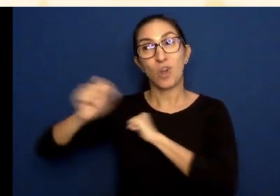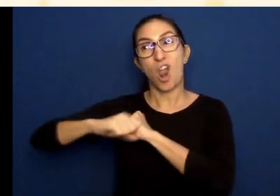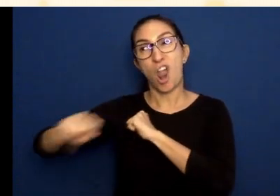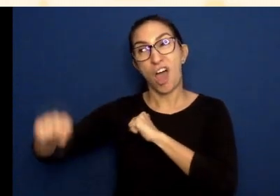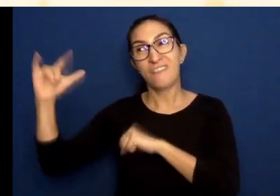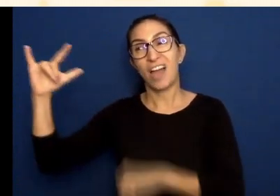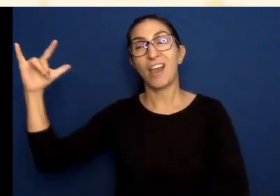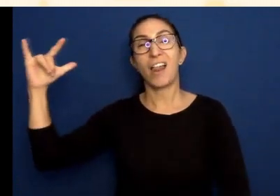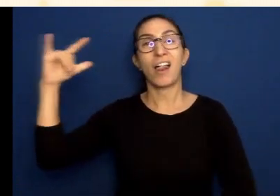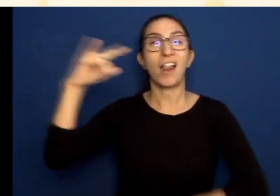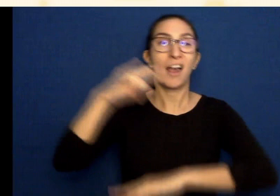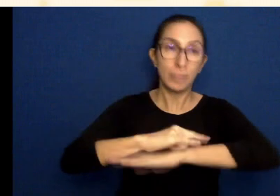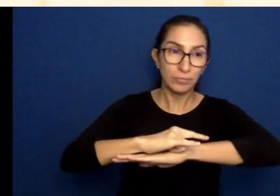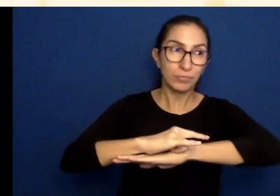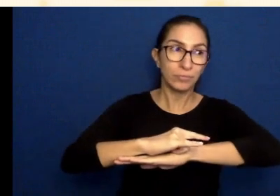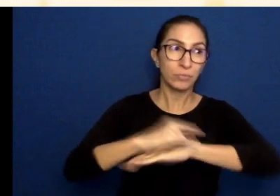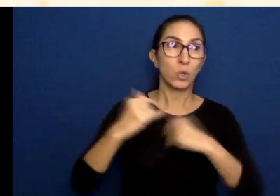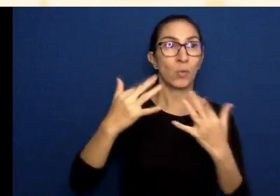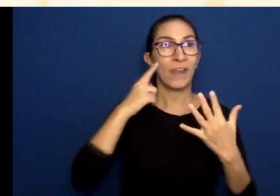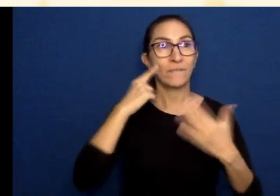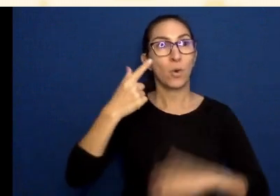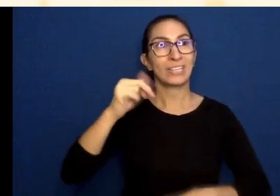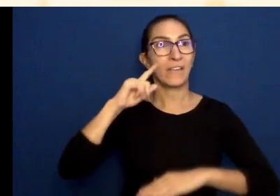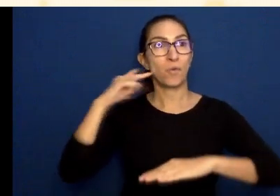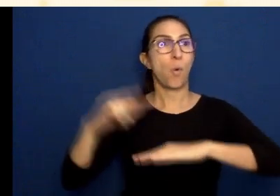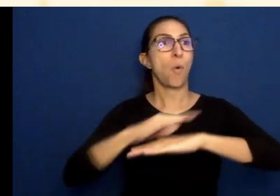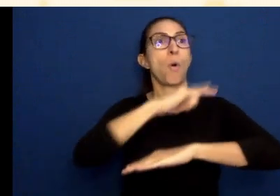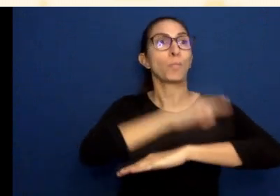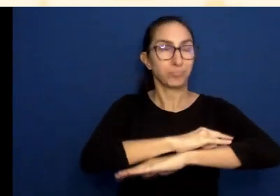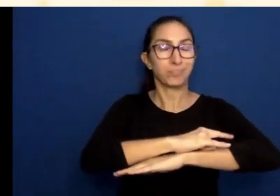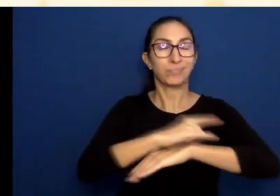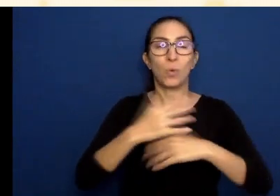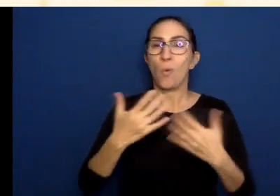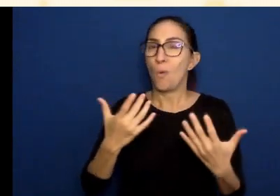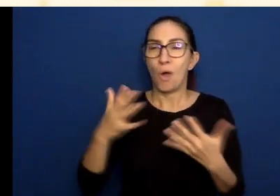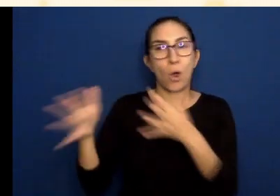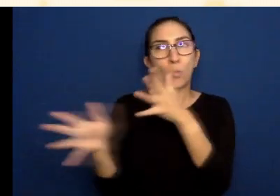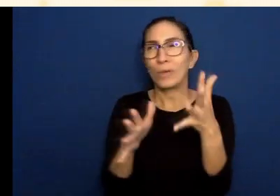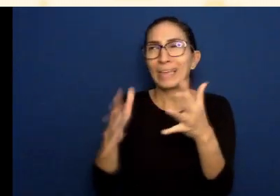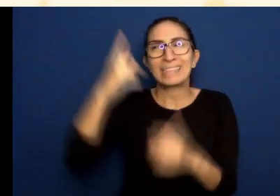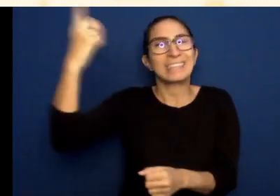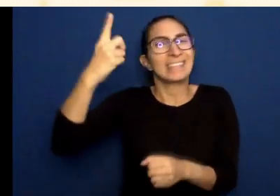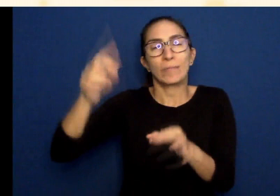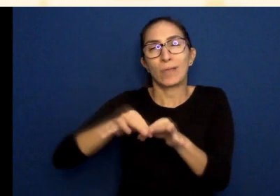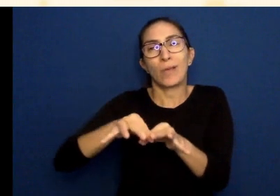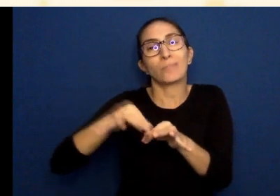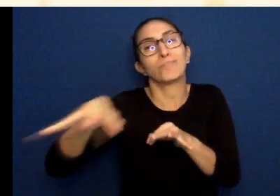which is a really long time, especially without internet as well. So one of the things is we'd land, and would sit on the tarmac